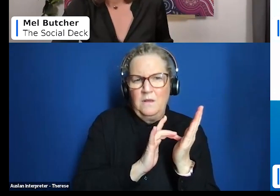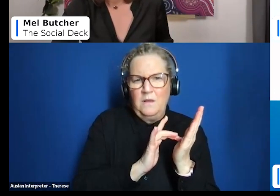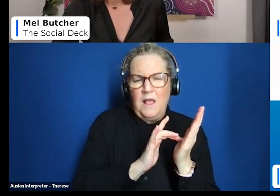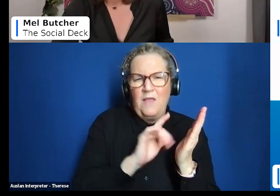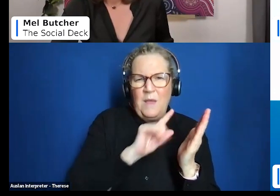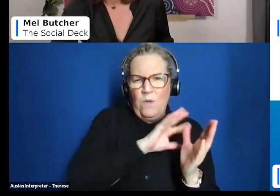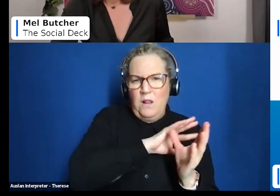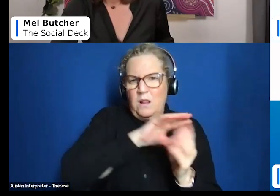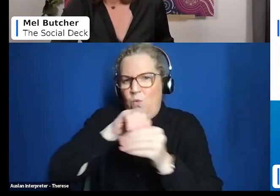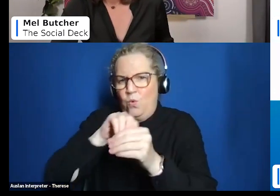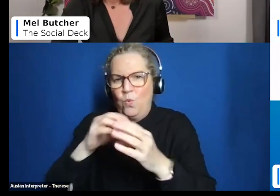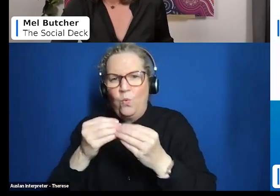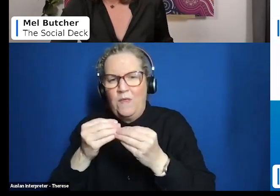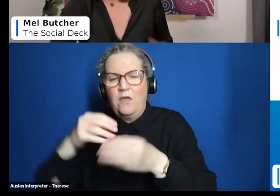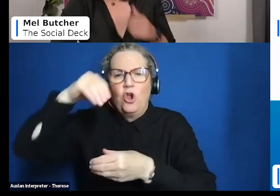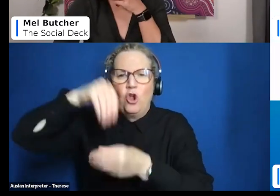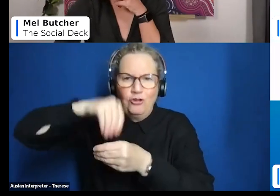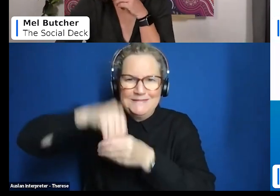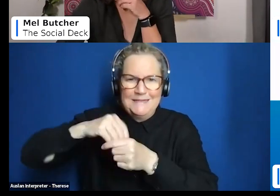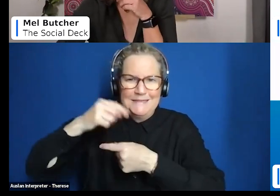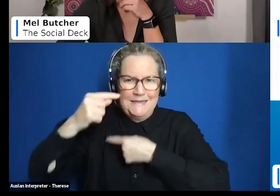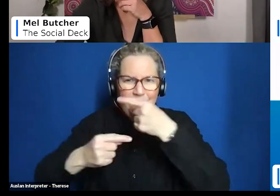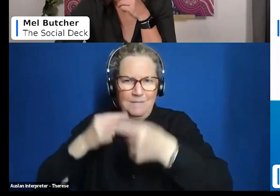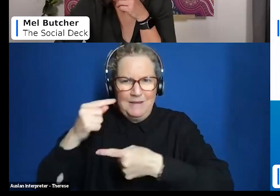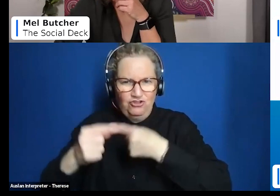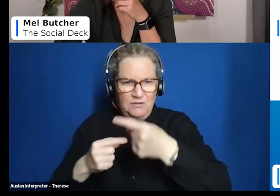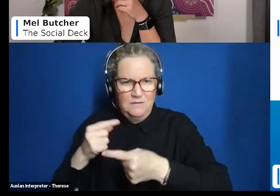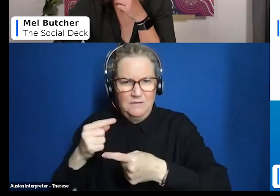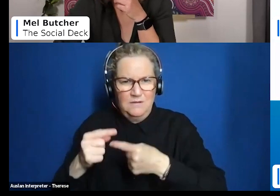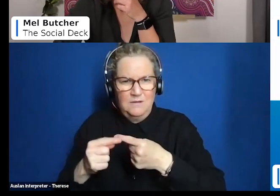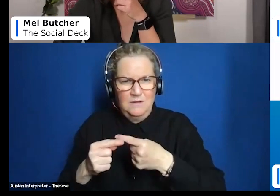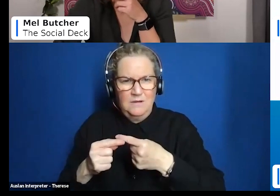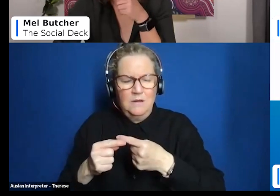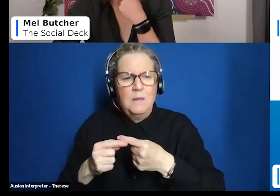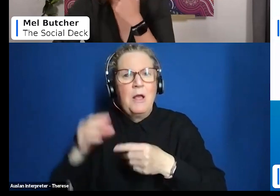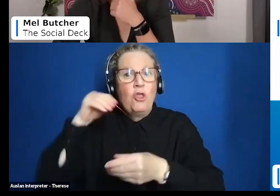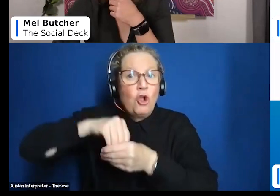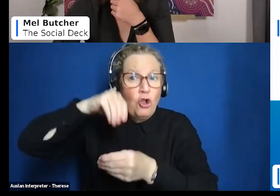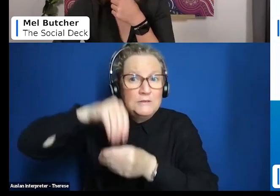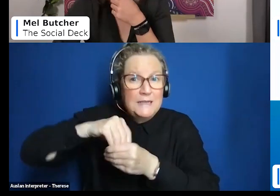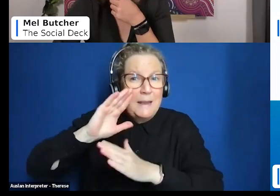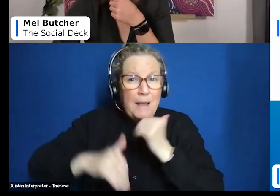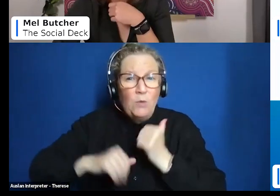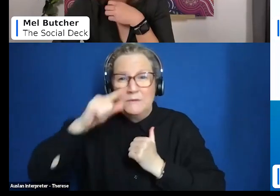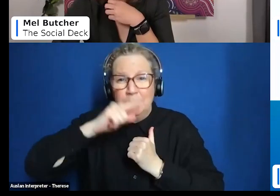So no content information will actually be held with identifiers.